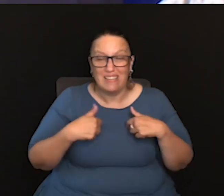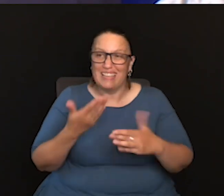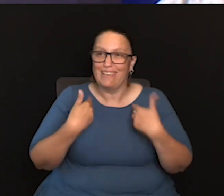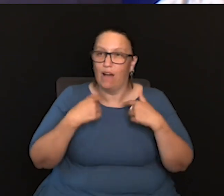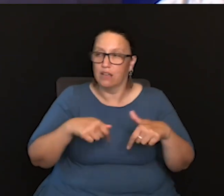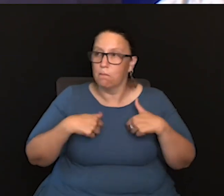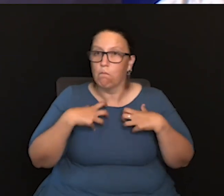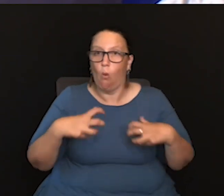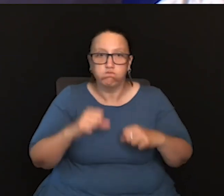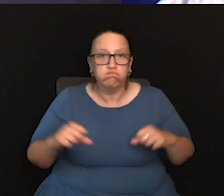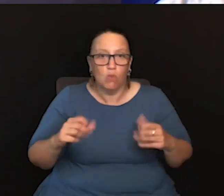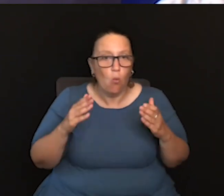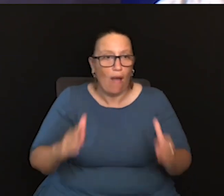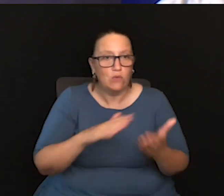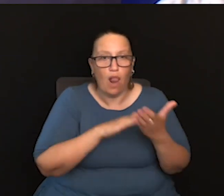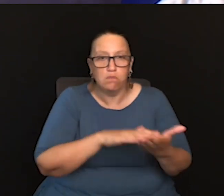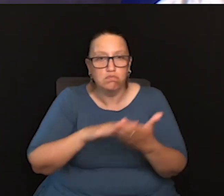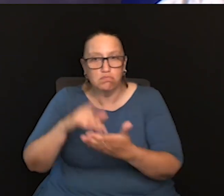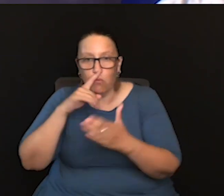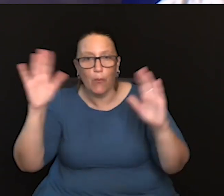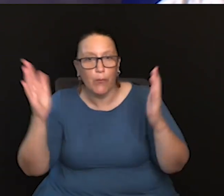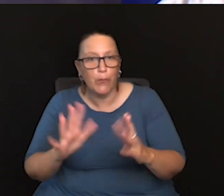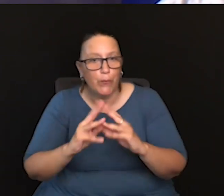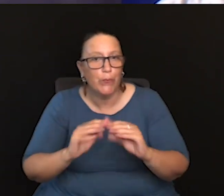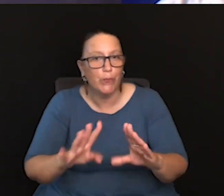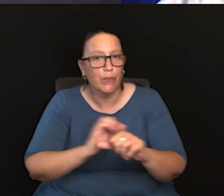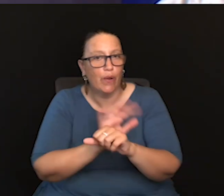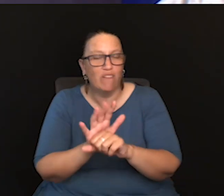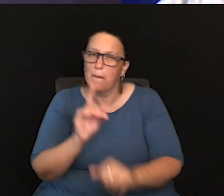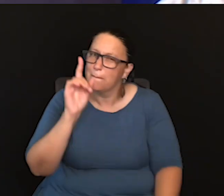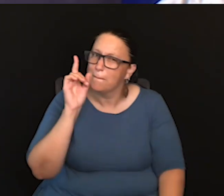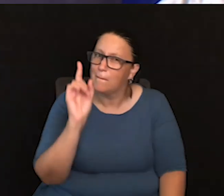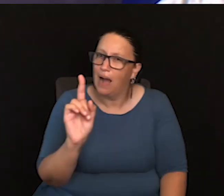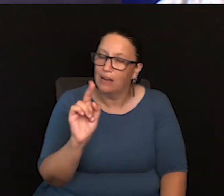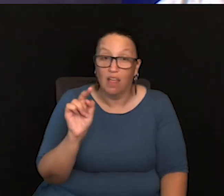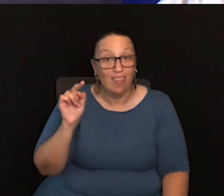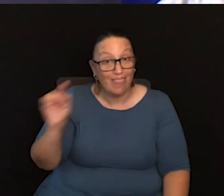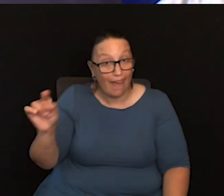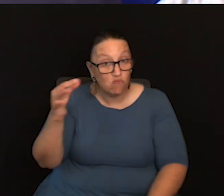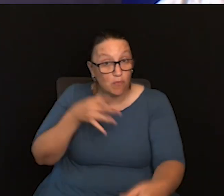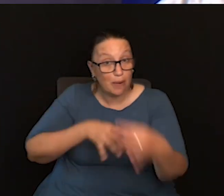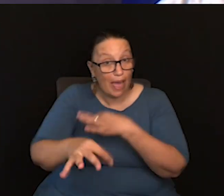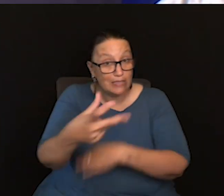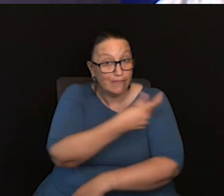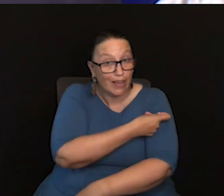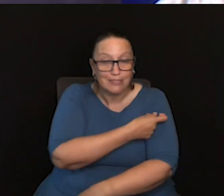in our response to the COVID-19 pandemic, I do need to reinforce that they should not be seen as a replacement